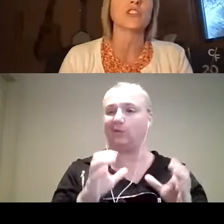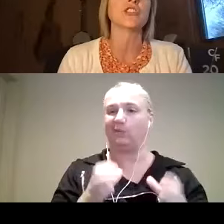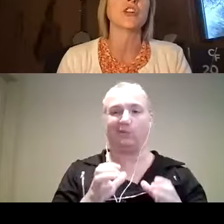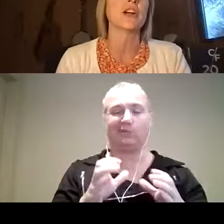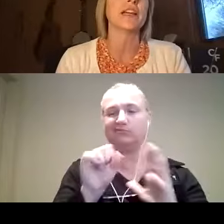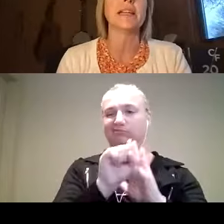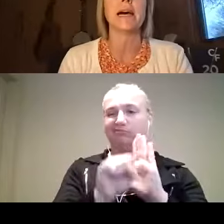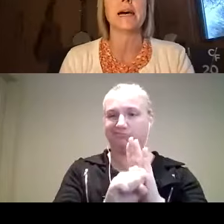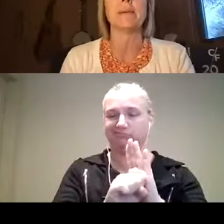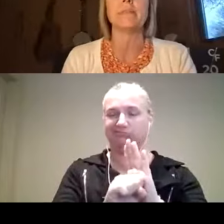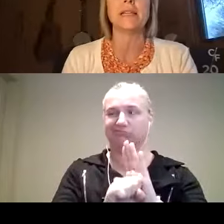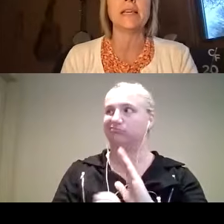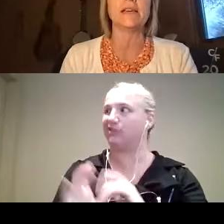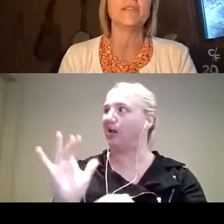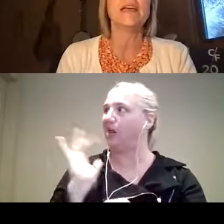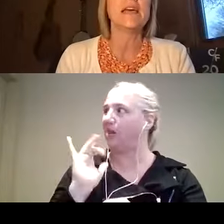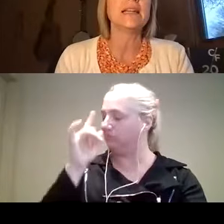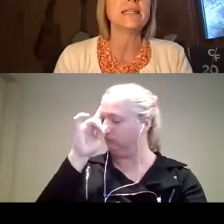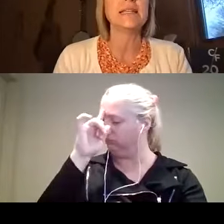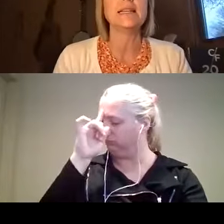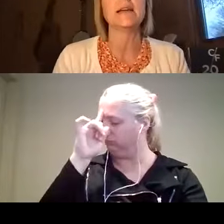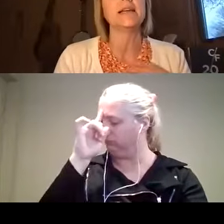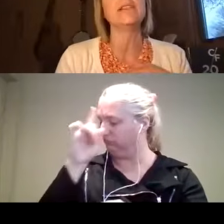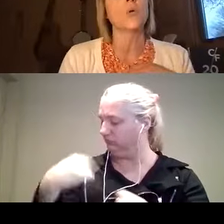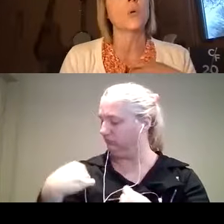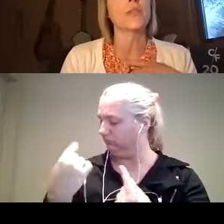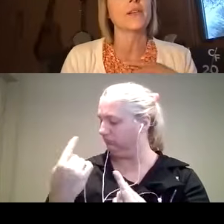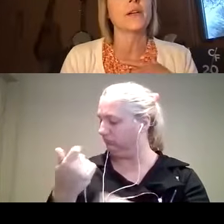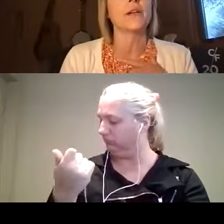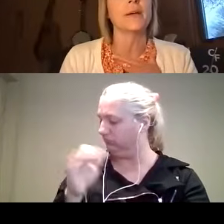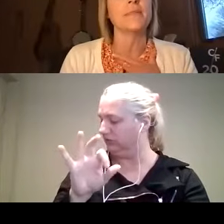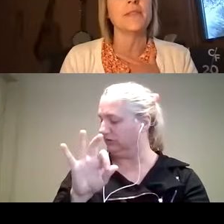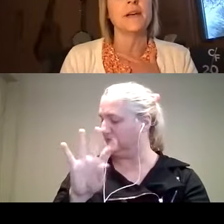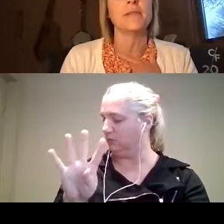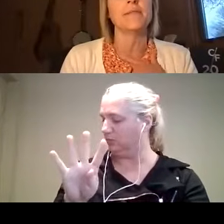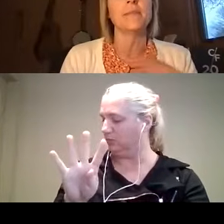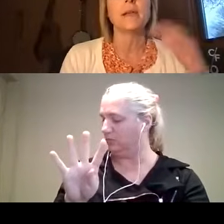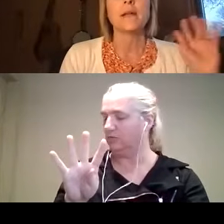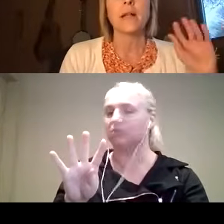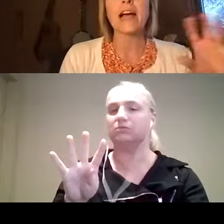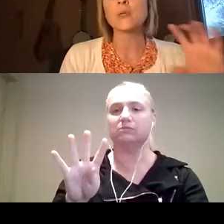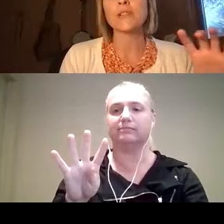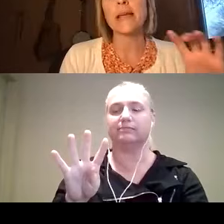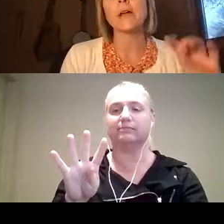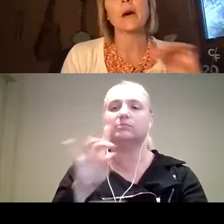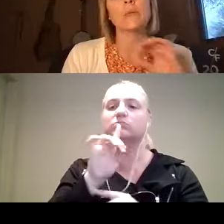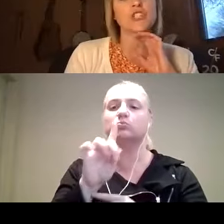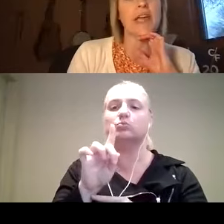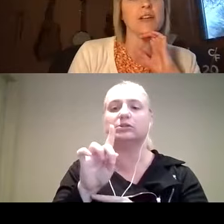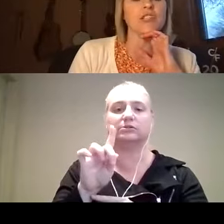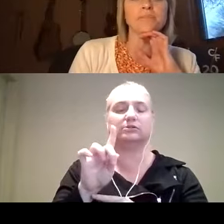which started I believe in 1994 when the actual state law was changed.